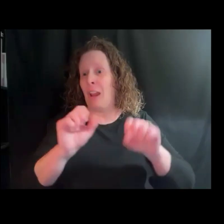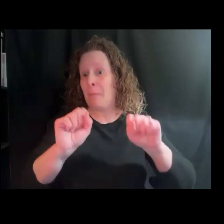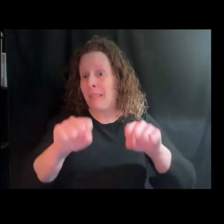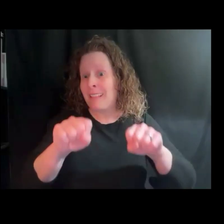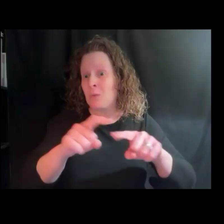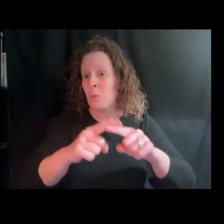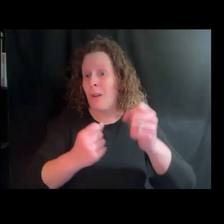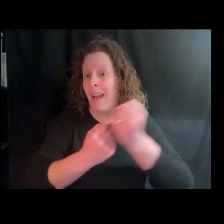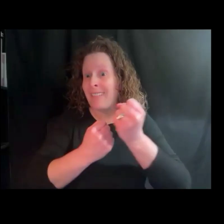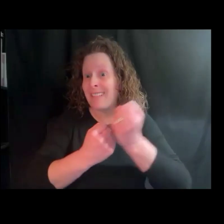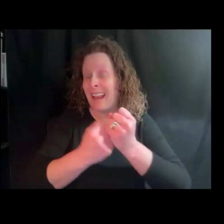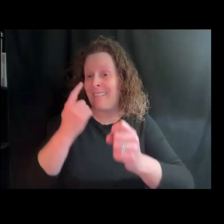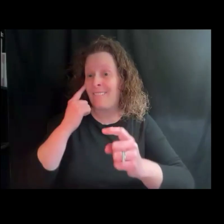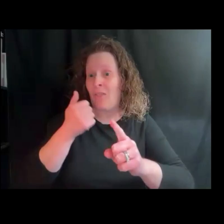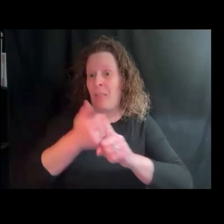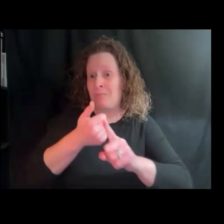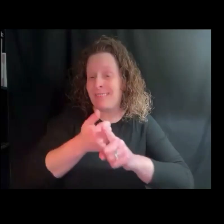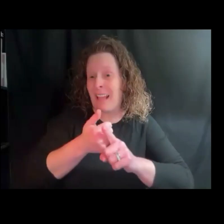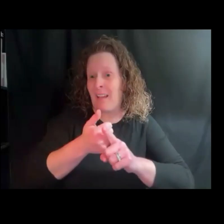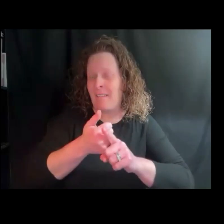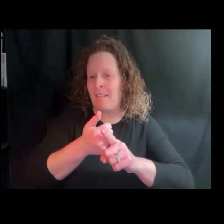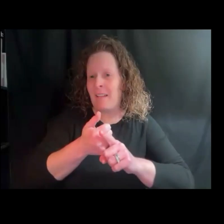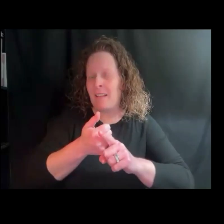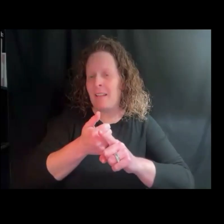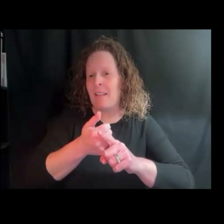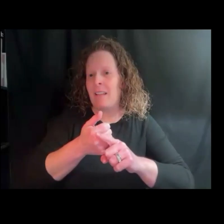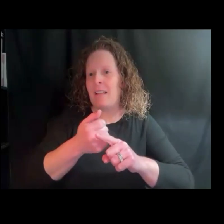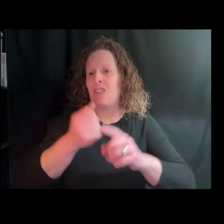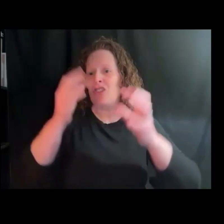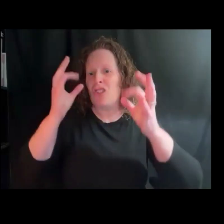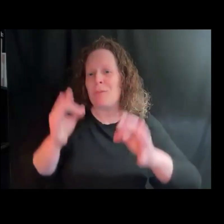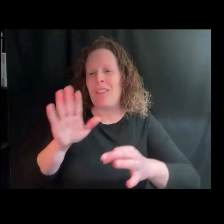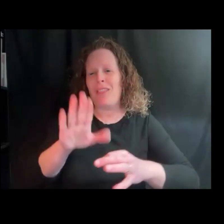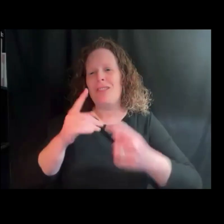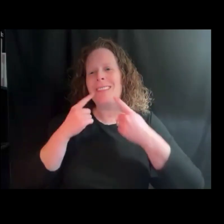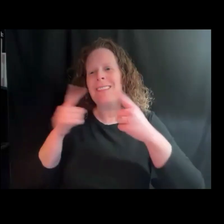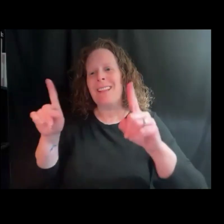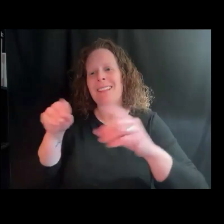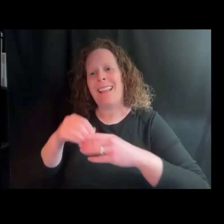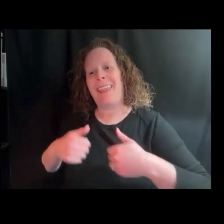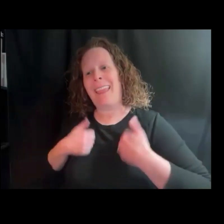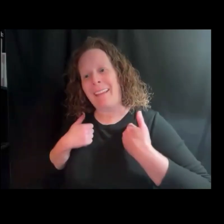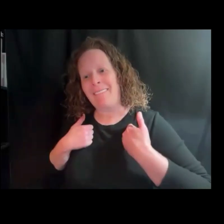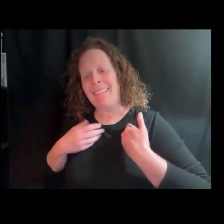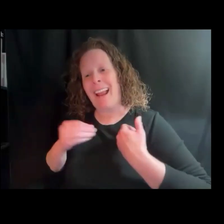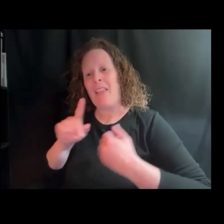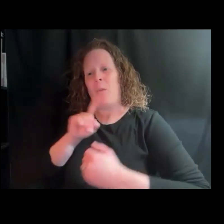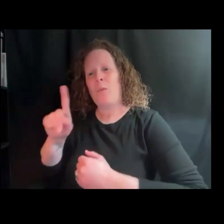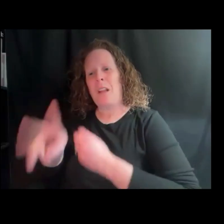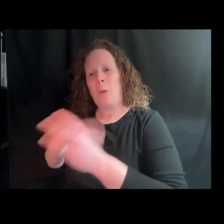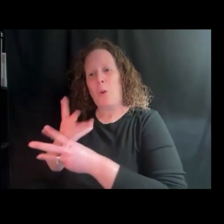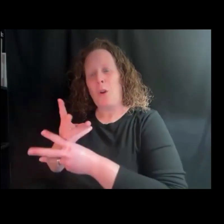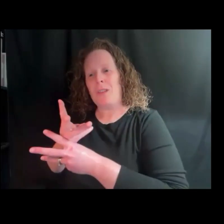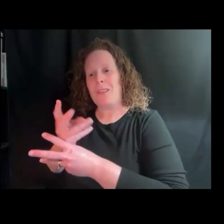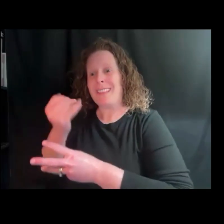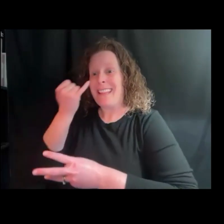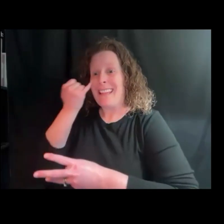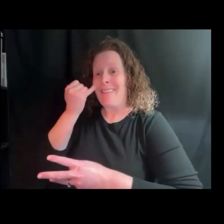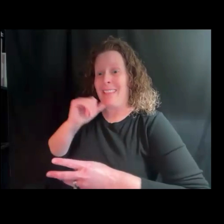hearing person. Their ability to advocate for themself determines how successful they will be in